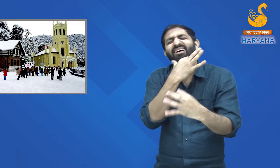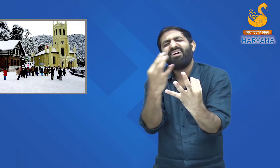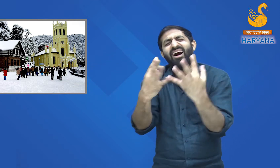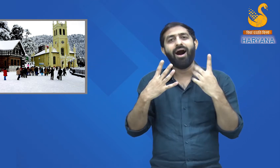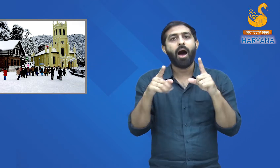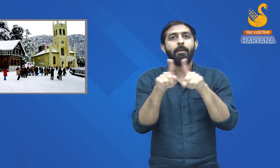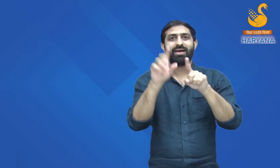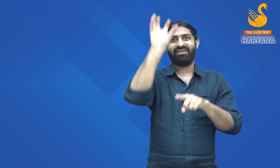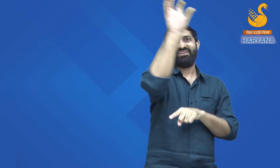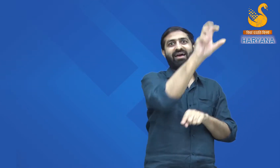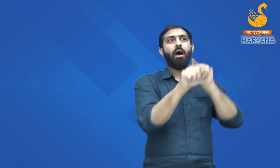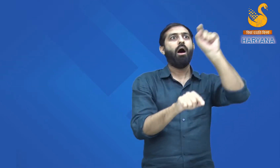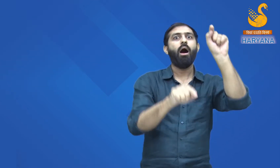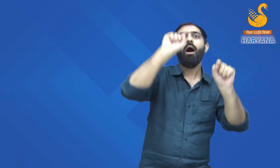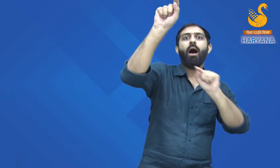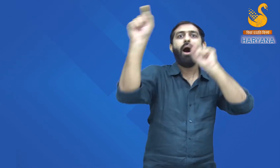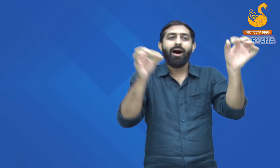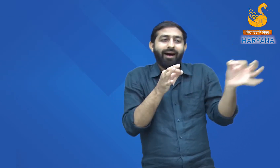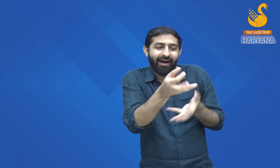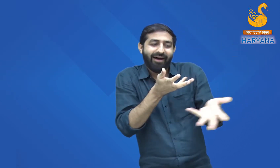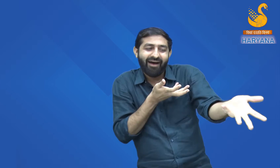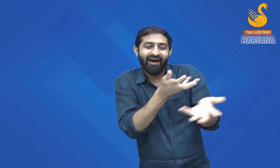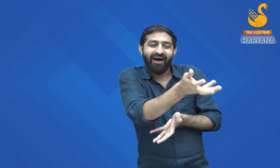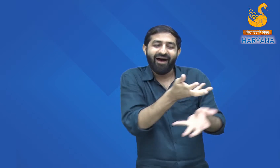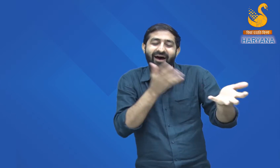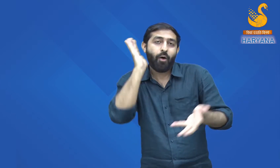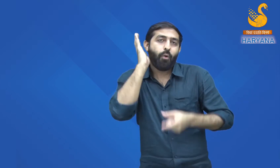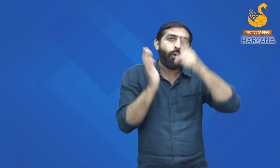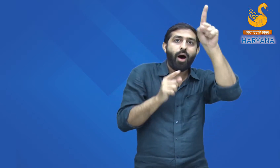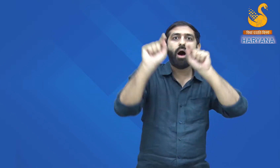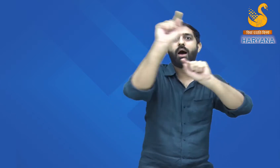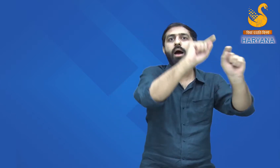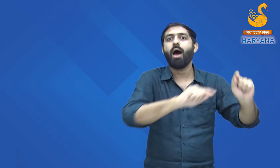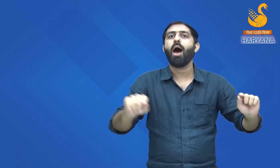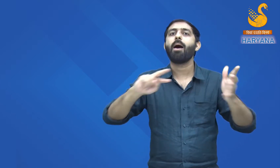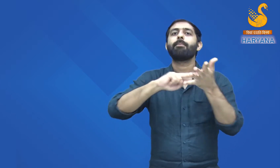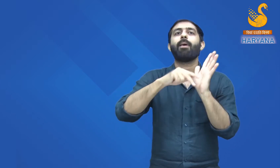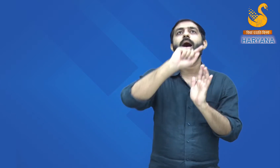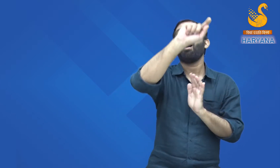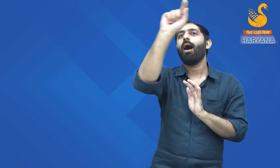and grand beauty. This is how people discuss and share their experience of visiting